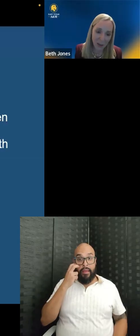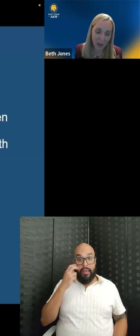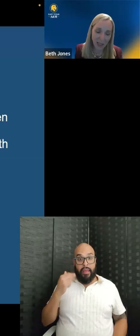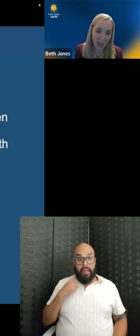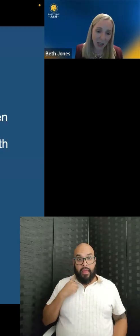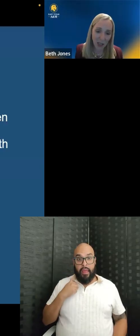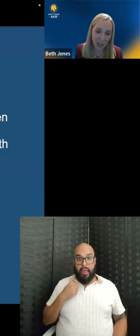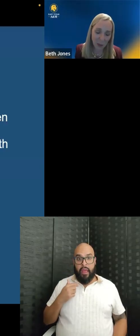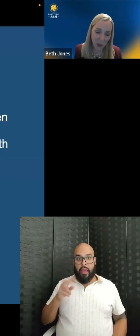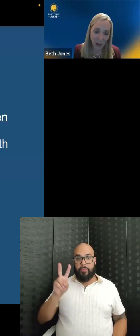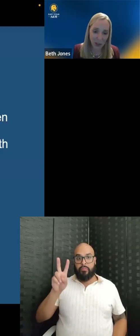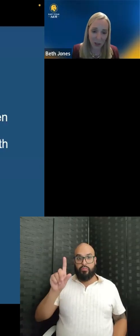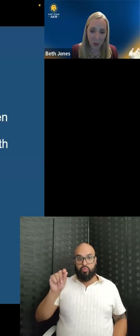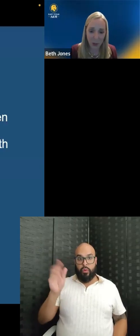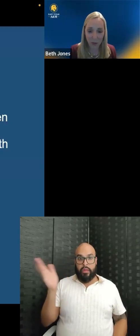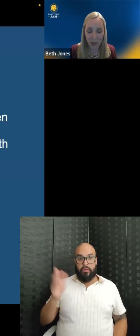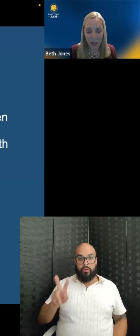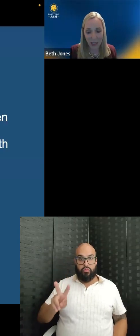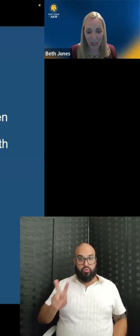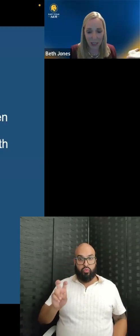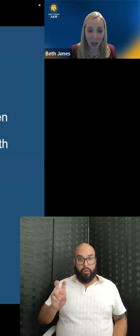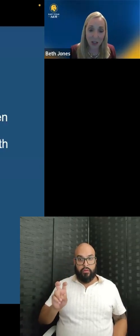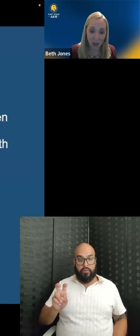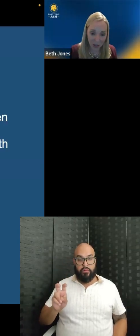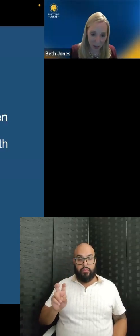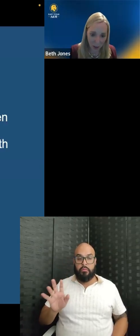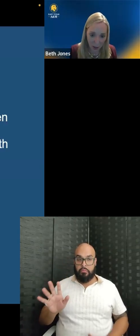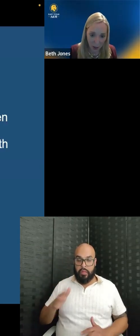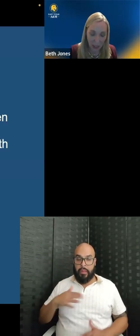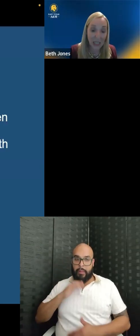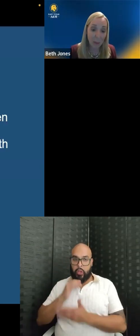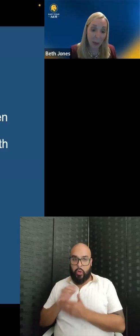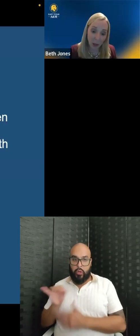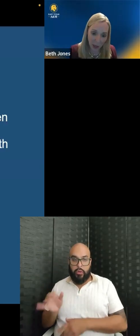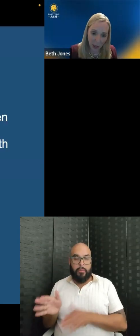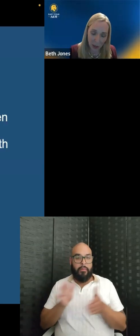But yet my son has progressed to 20 over 1600 in his better eye.